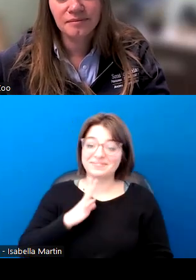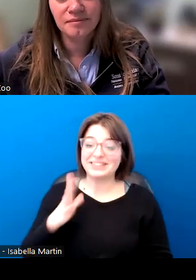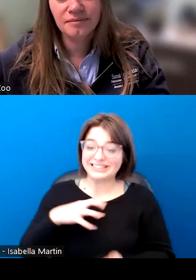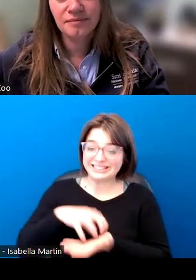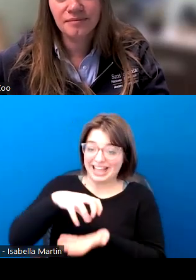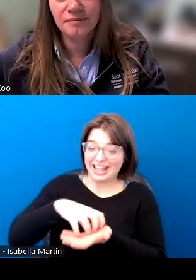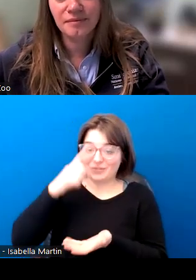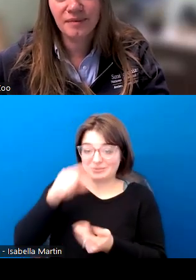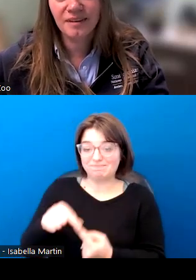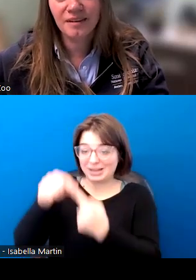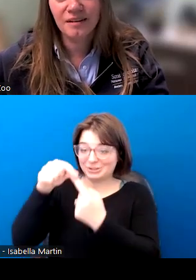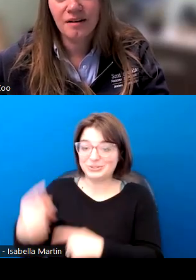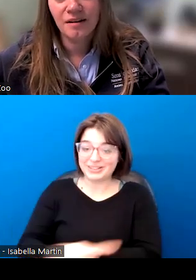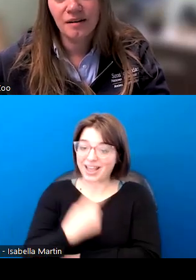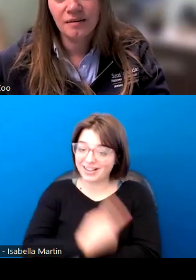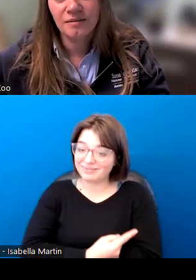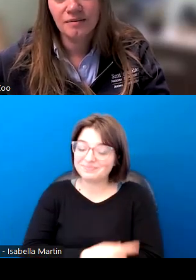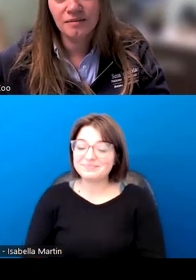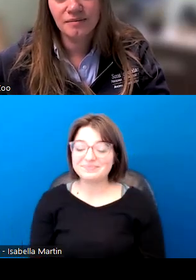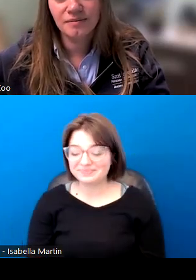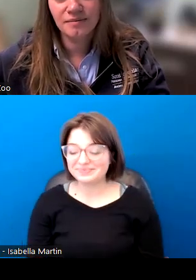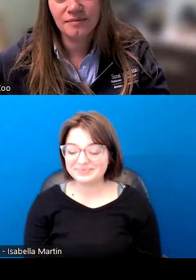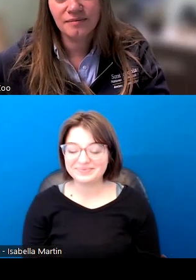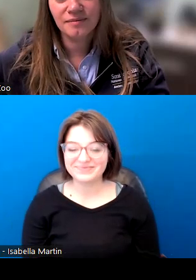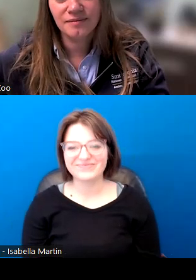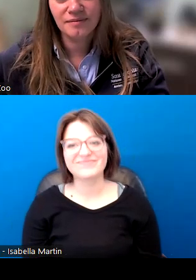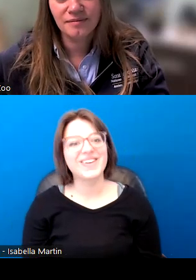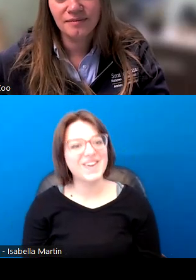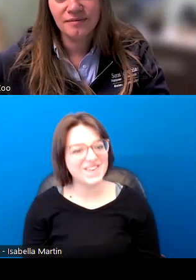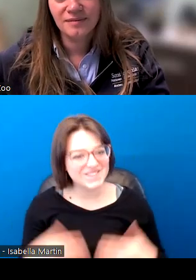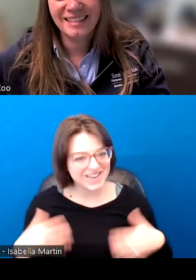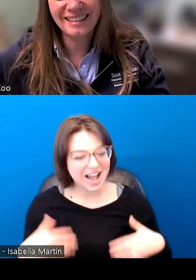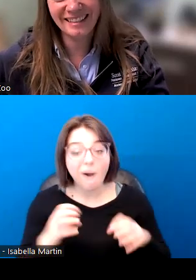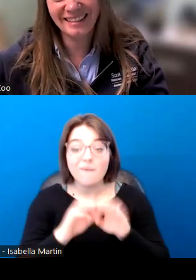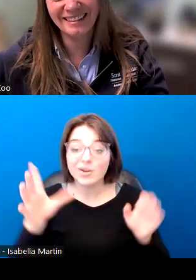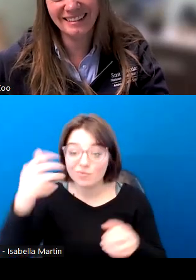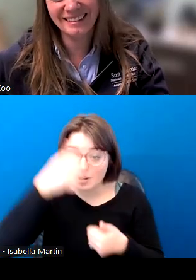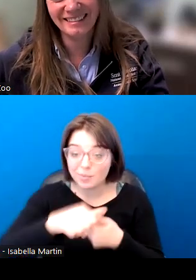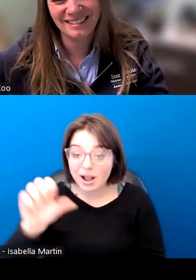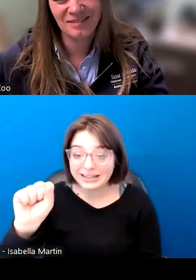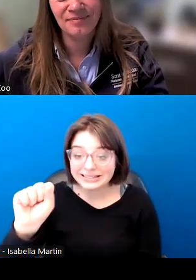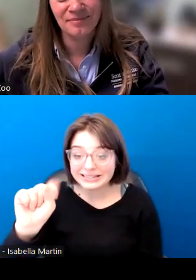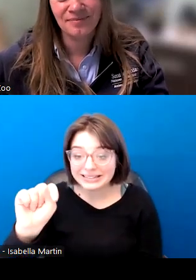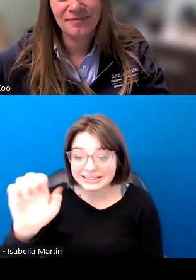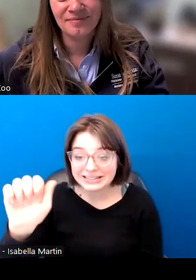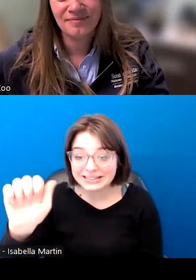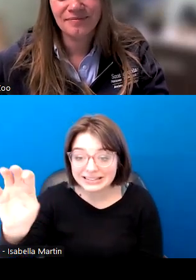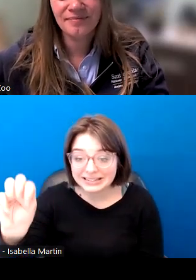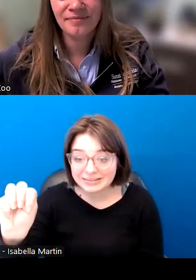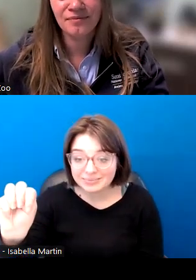it needs mentioning, but obviously the 'A' in steam is art. So there's quite a level of artistic beauty